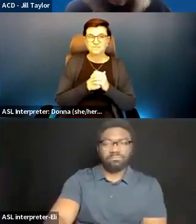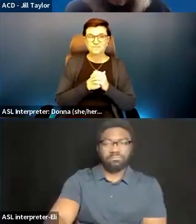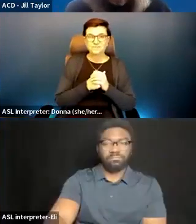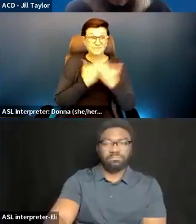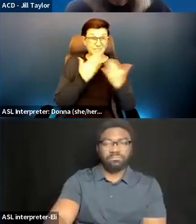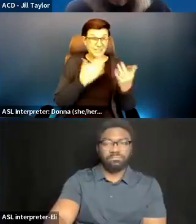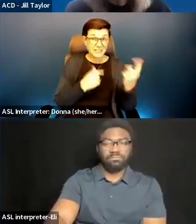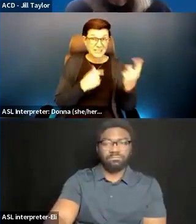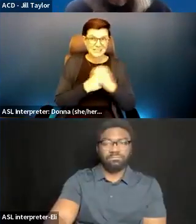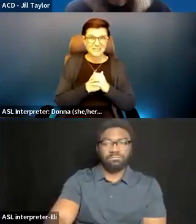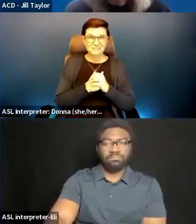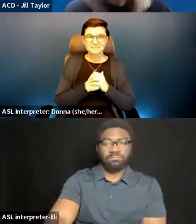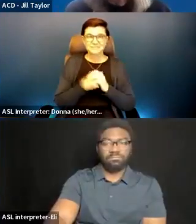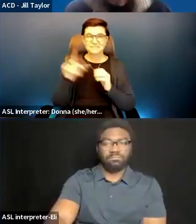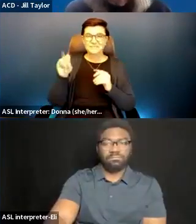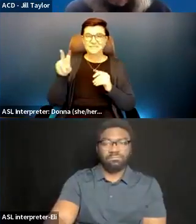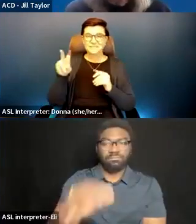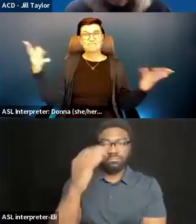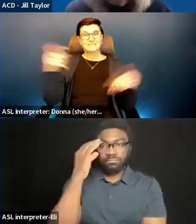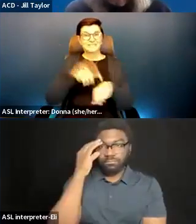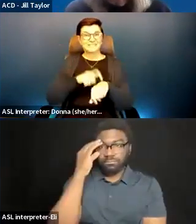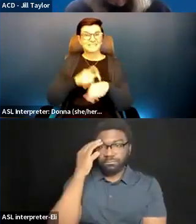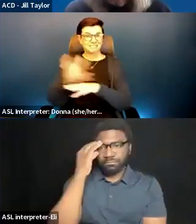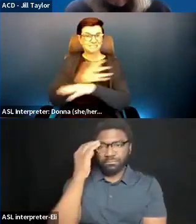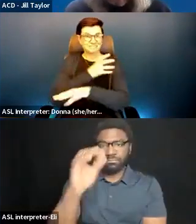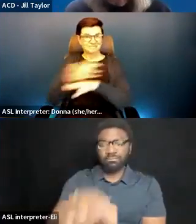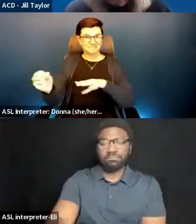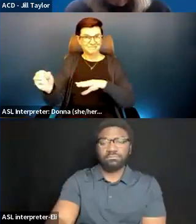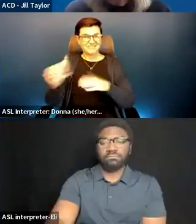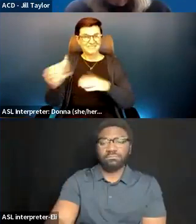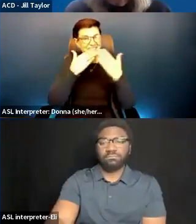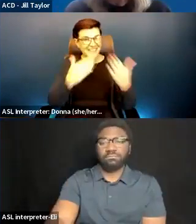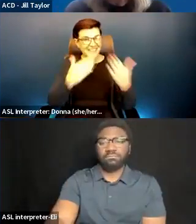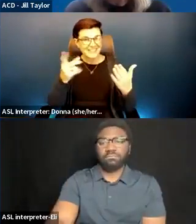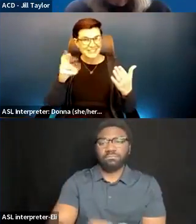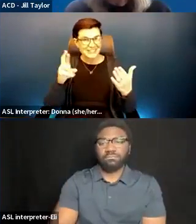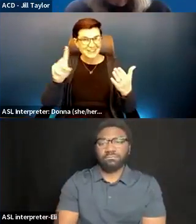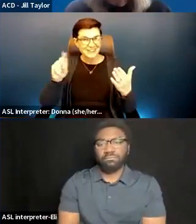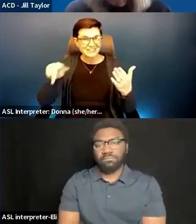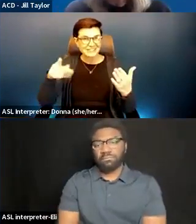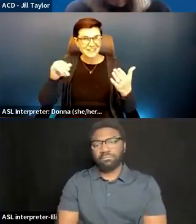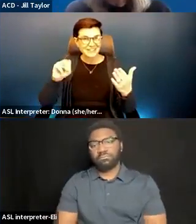So unfortunately, we're at the end of this session. Dr. Dauphin, thank you so much for your presentation,